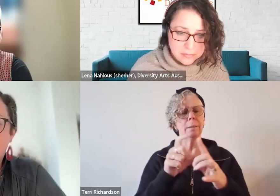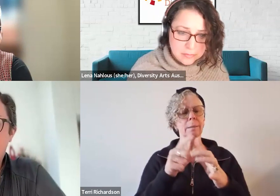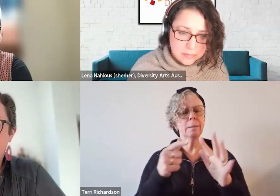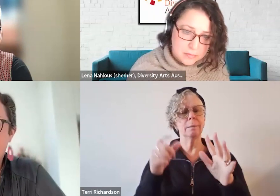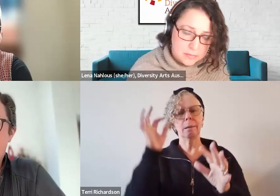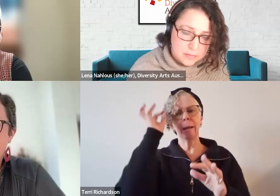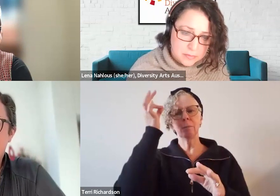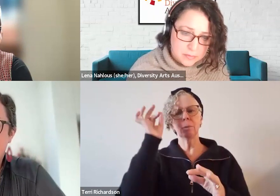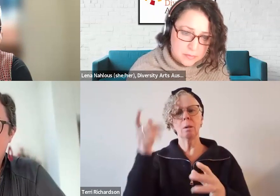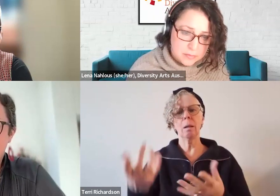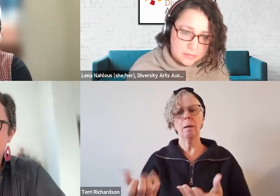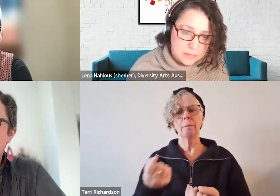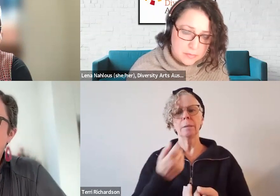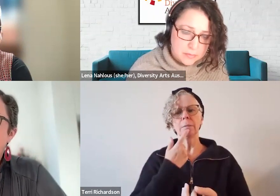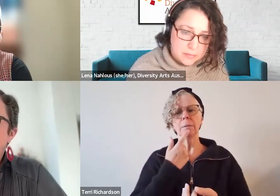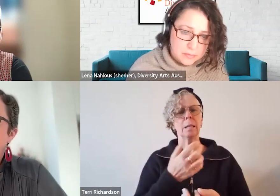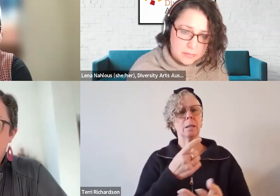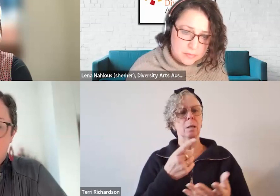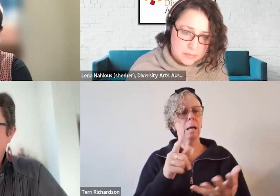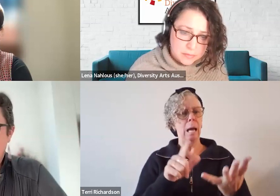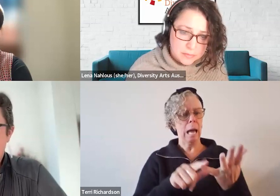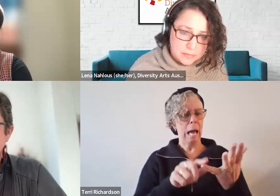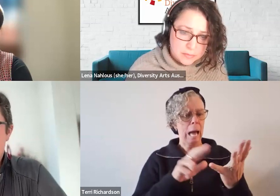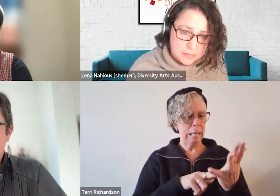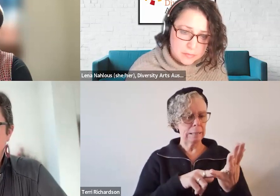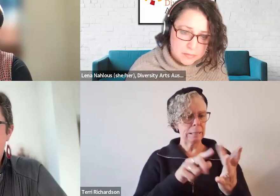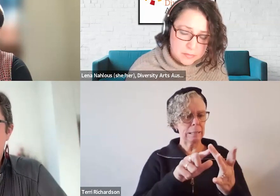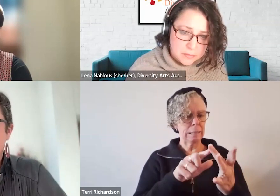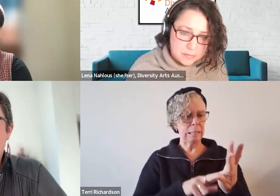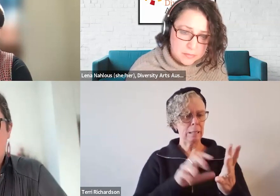for unincorporated informal organisations and groups that